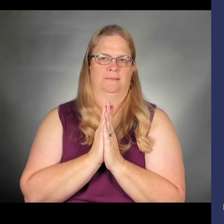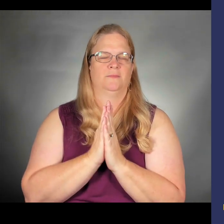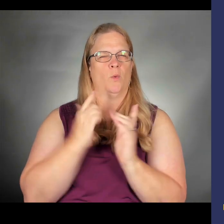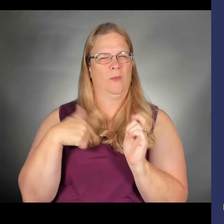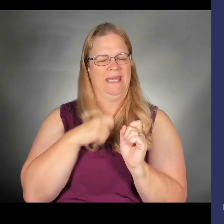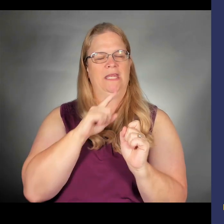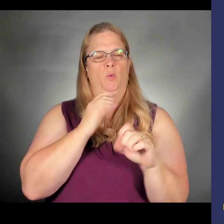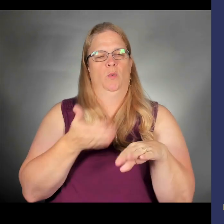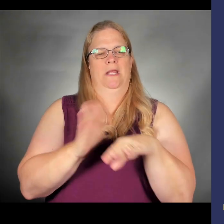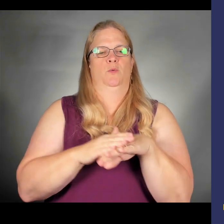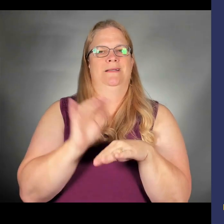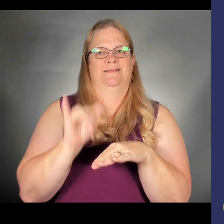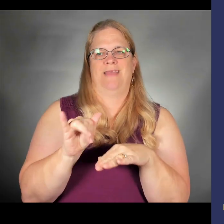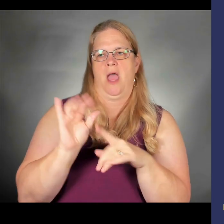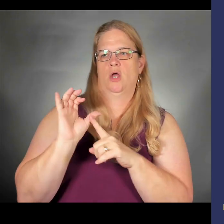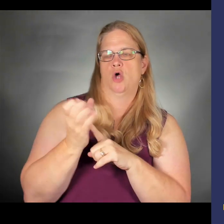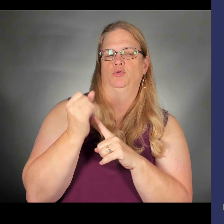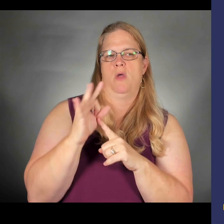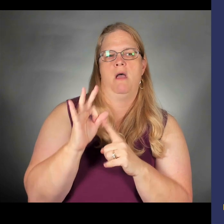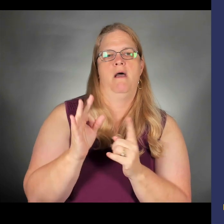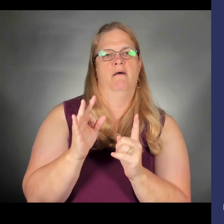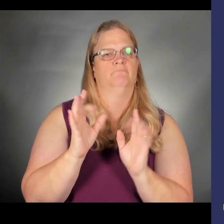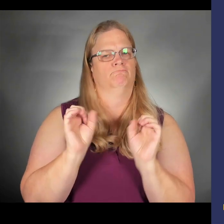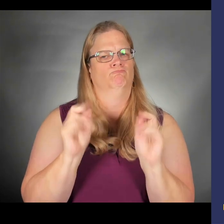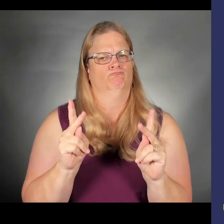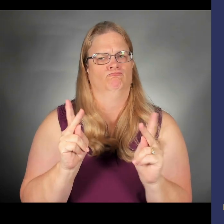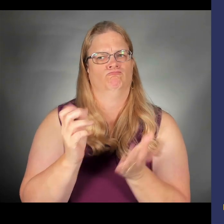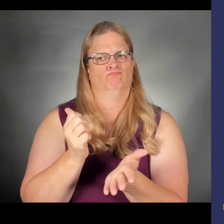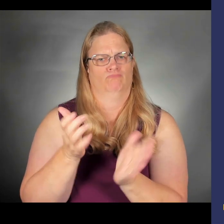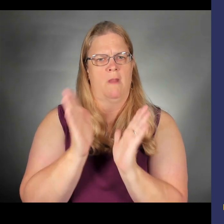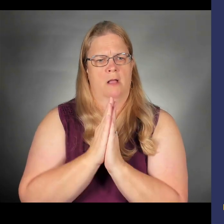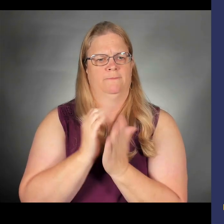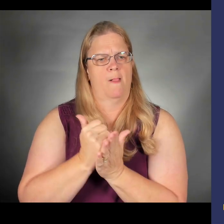therefore refrain from asking for some. So increasing that culture of,